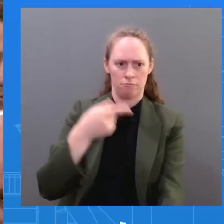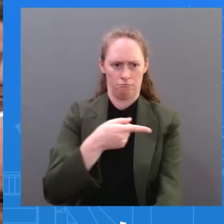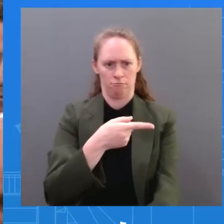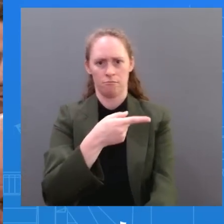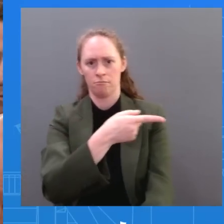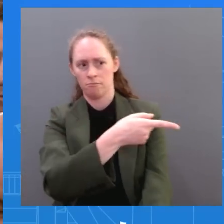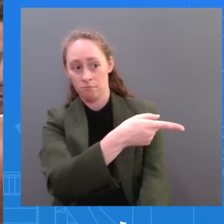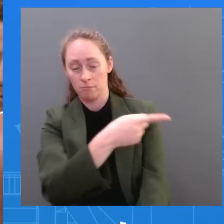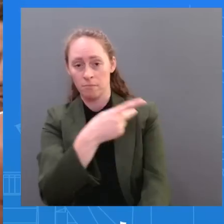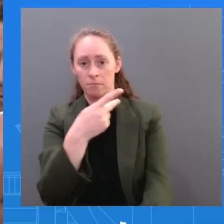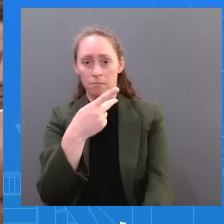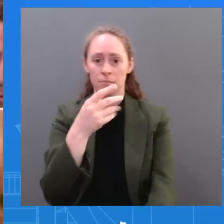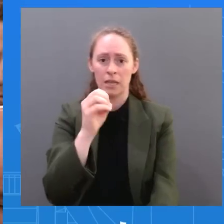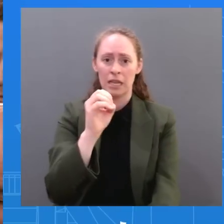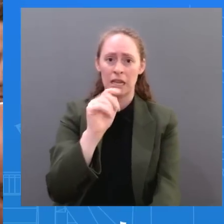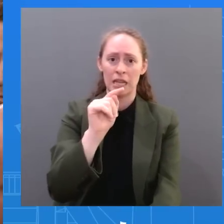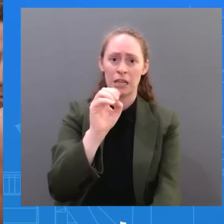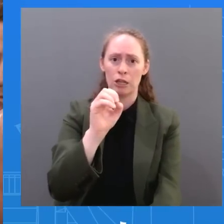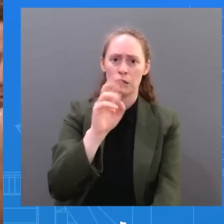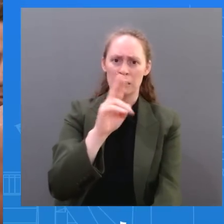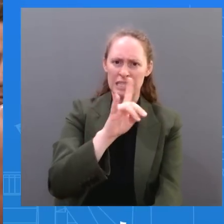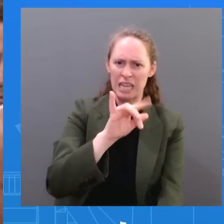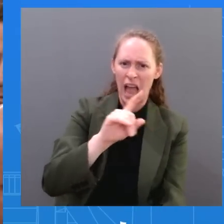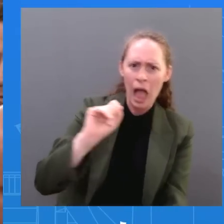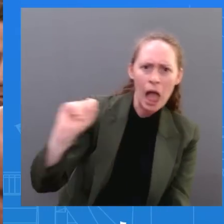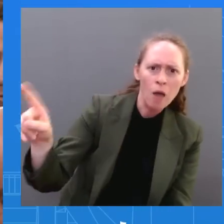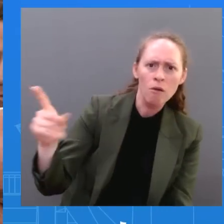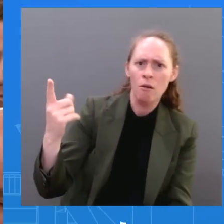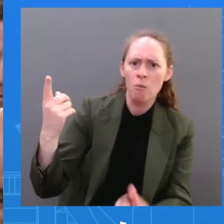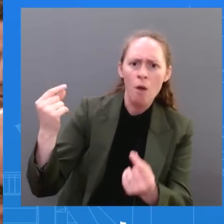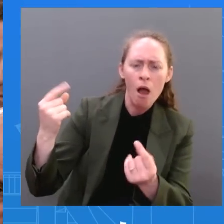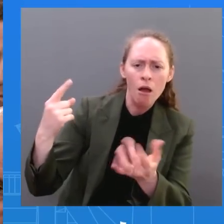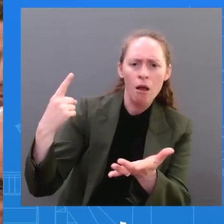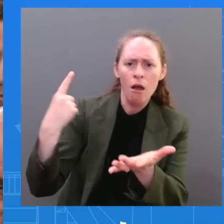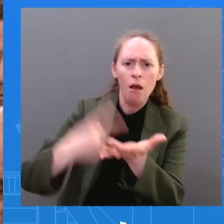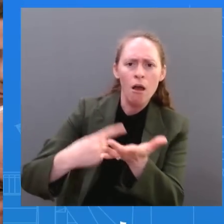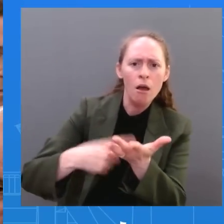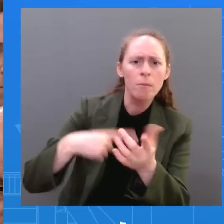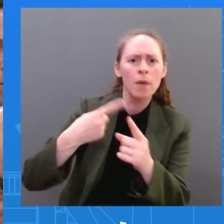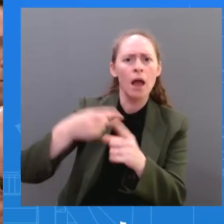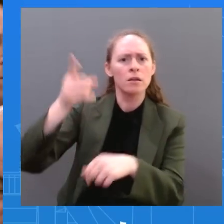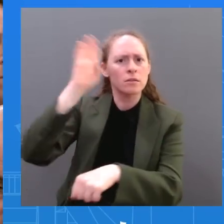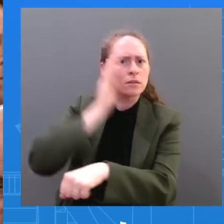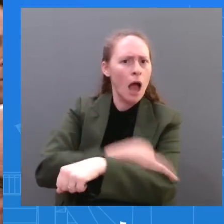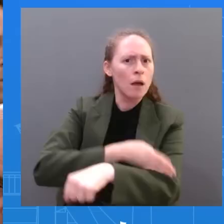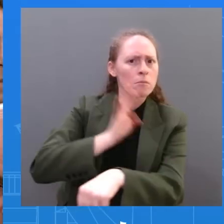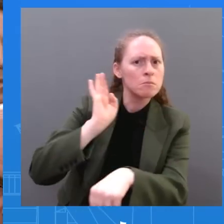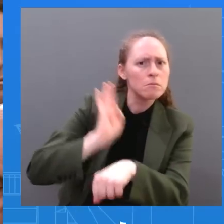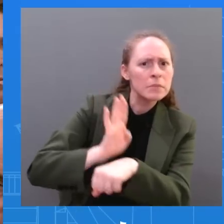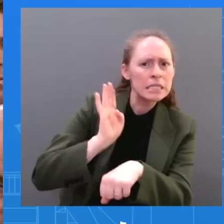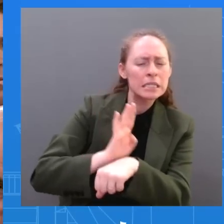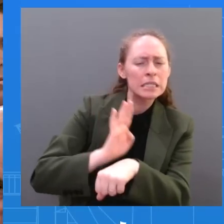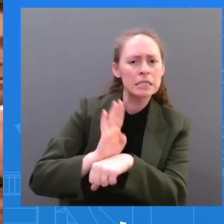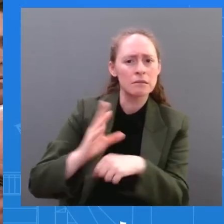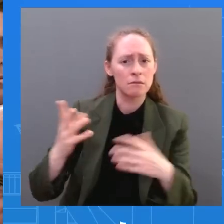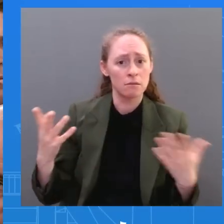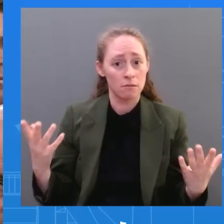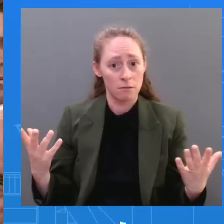with regards to his business dealings, and I'm wondering: How is that silence consistent with the President's promise to always level with the American public?